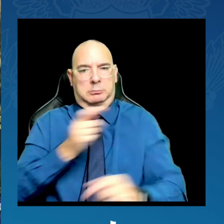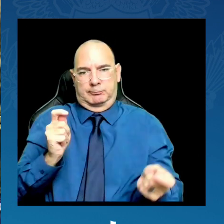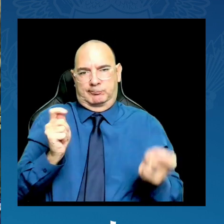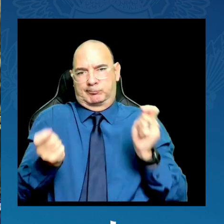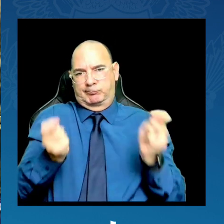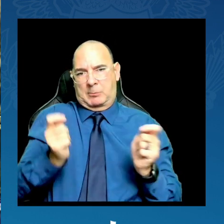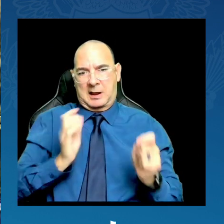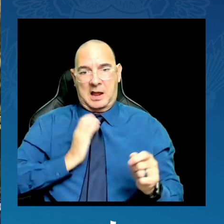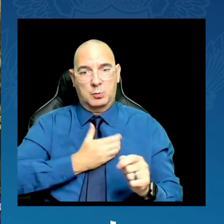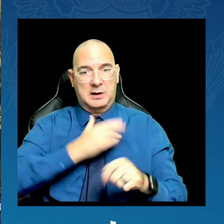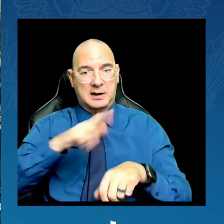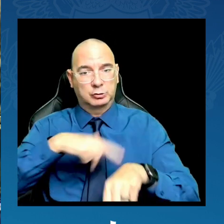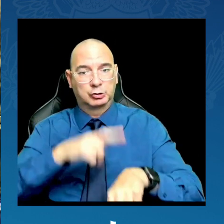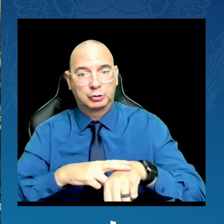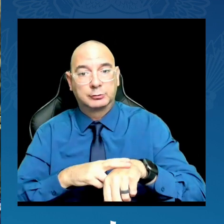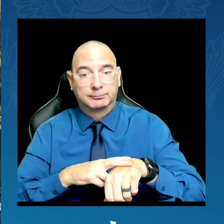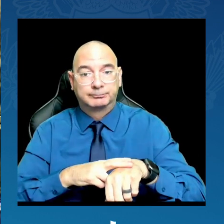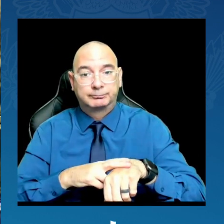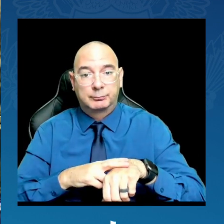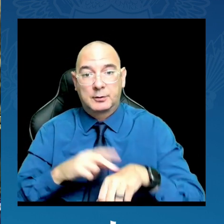Remote sensors measure surface skin temperature.